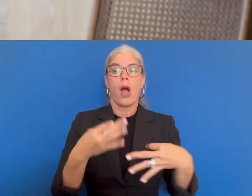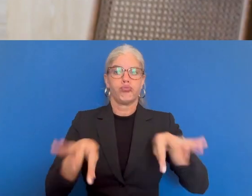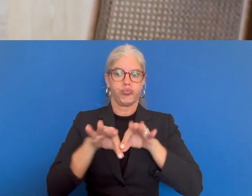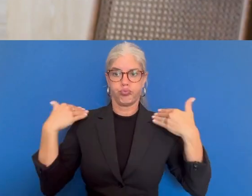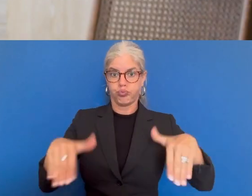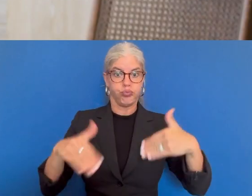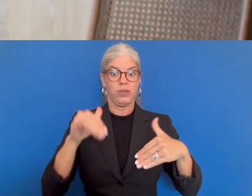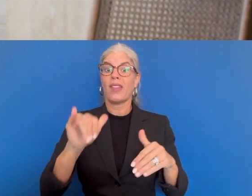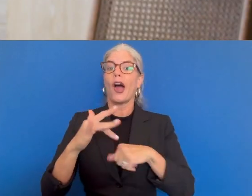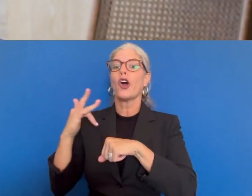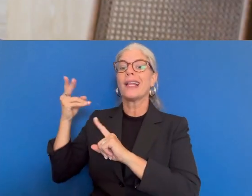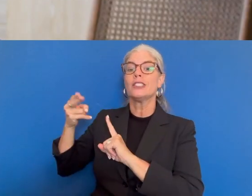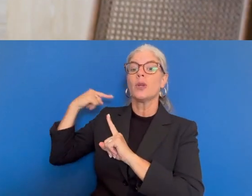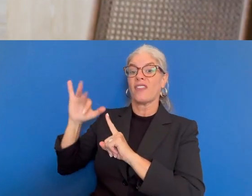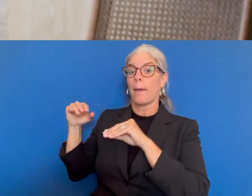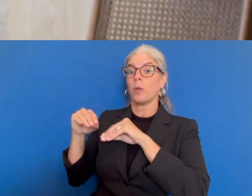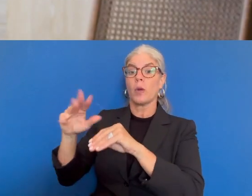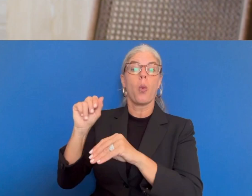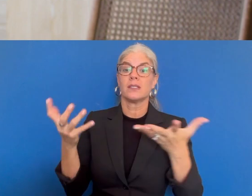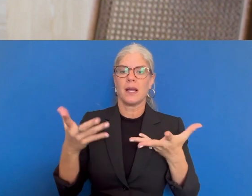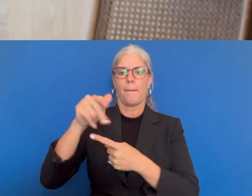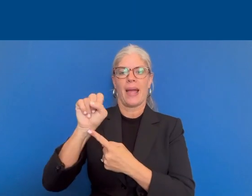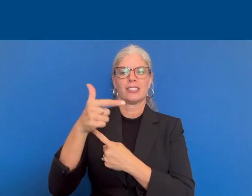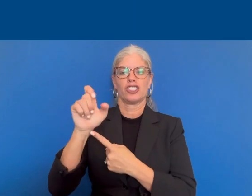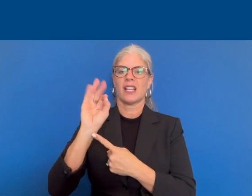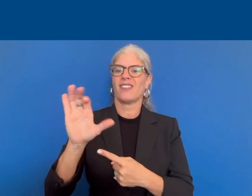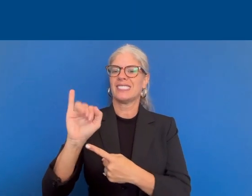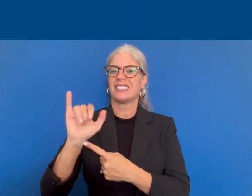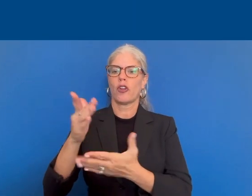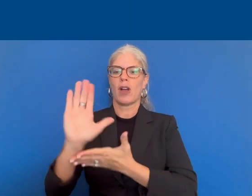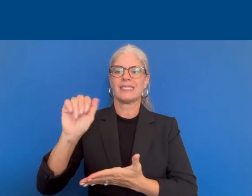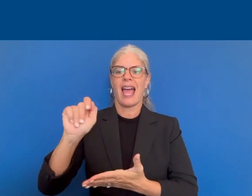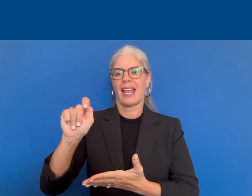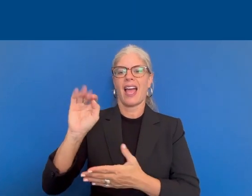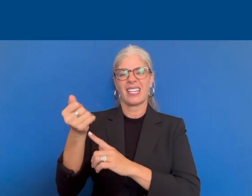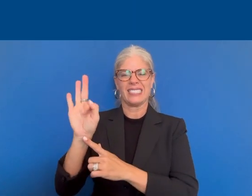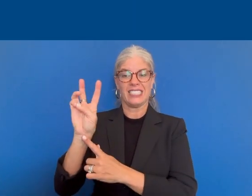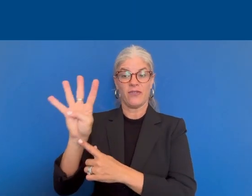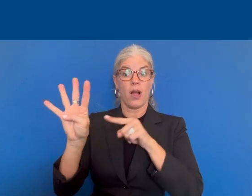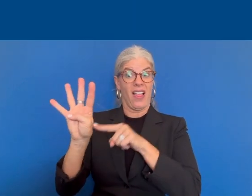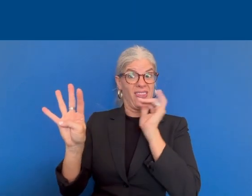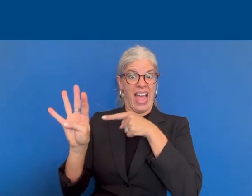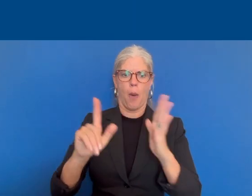in the early history of the movement was the passage of the Civil Rights Act of 1964, which prohibited discrimination